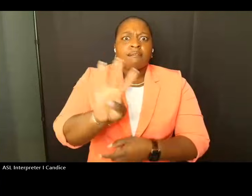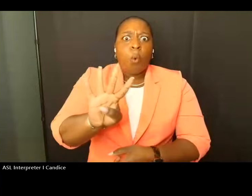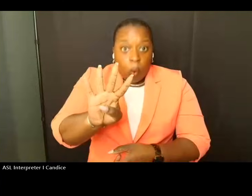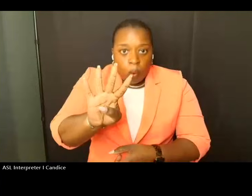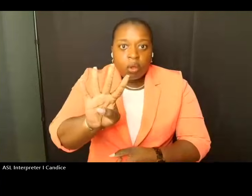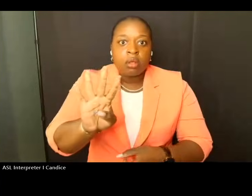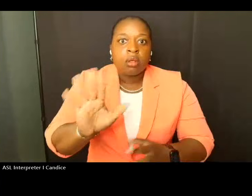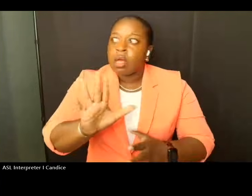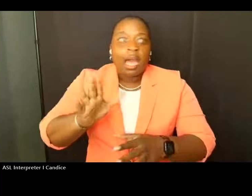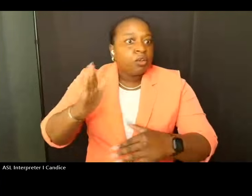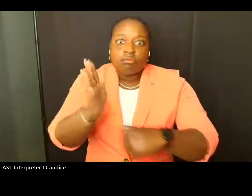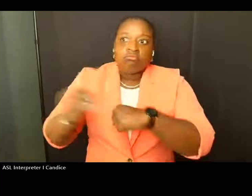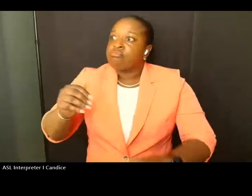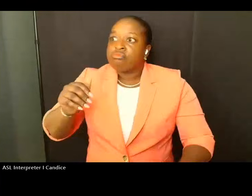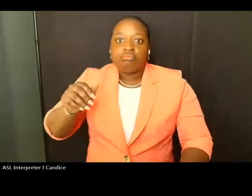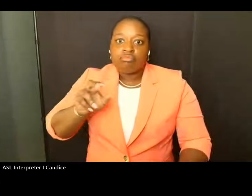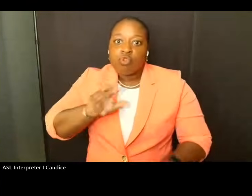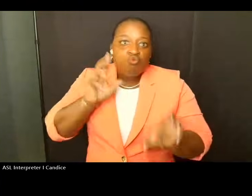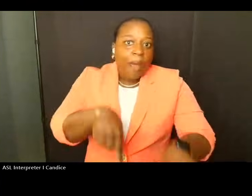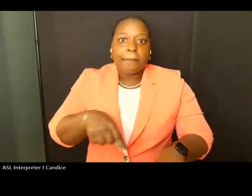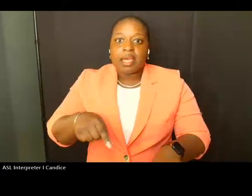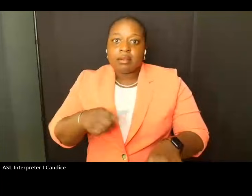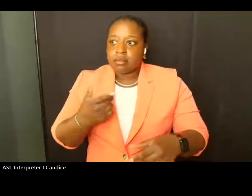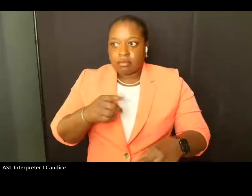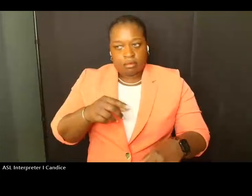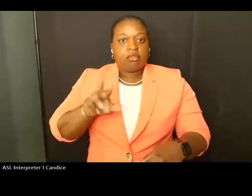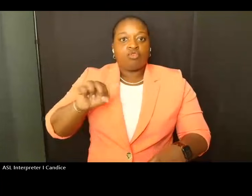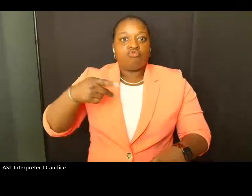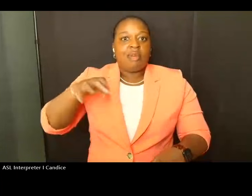CAR rapid [spelled phonetically]. We ended up in the ICU for a whole week.